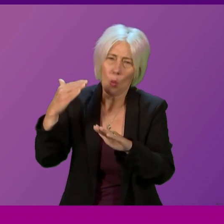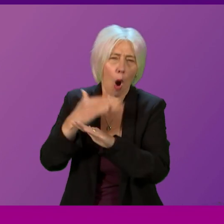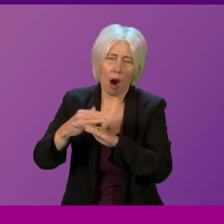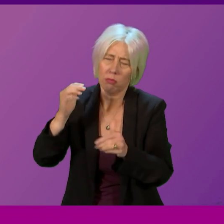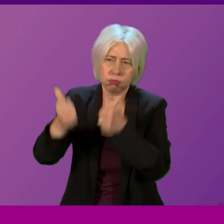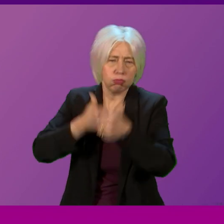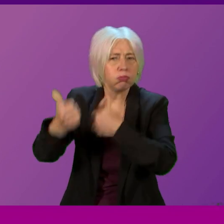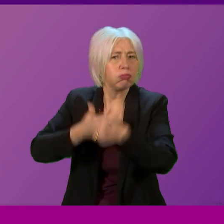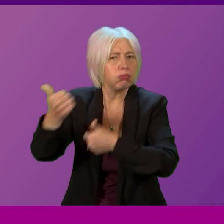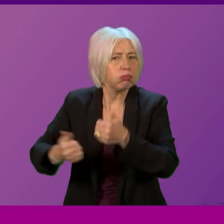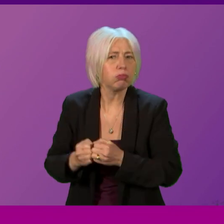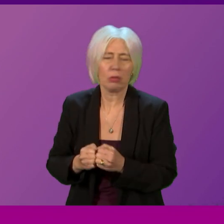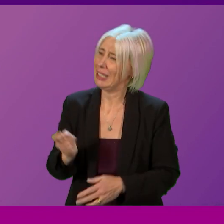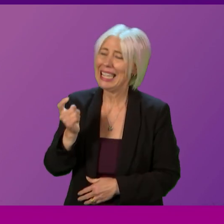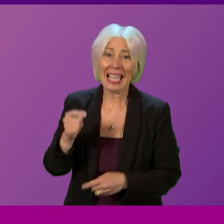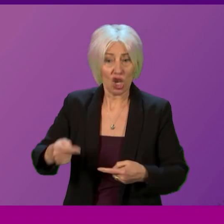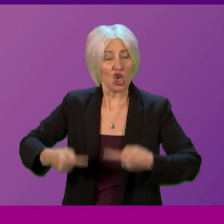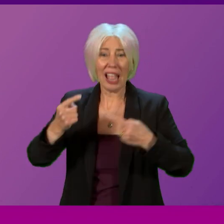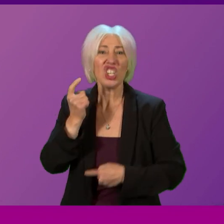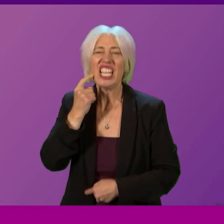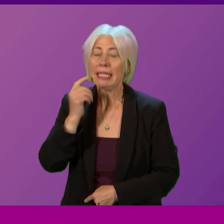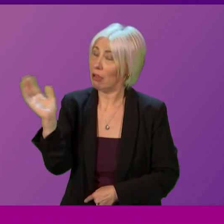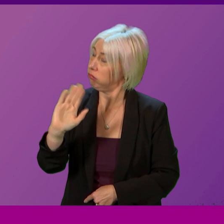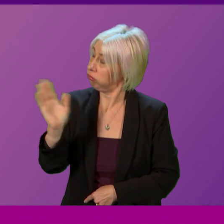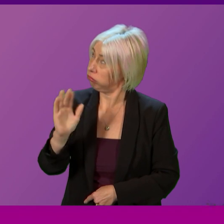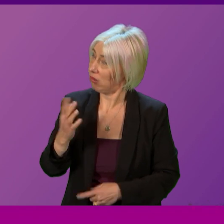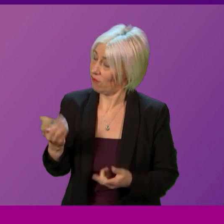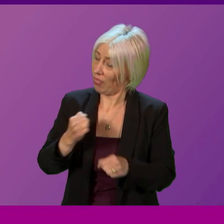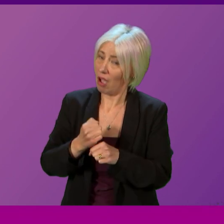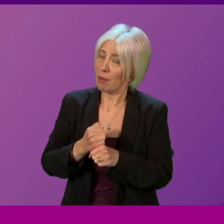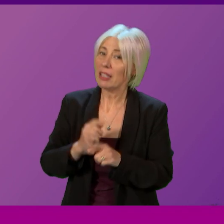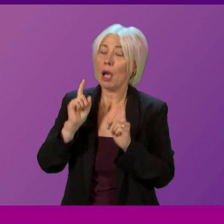These are not easy challenges for any Government to navigate, but we have a moral obligation